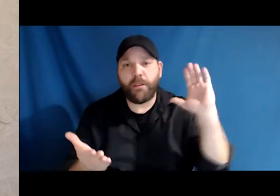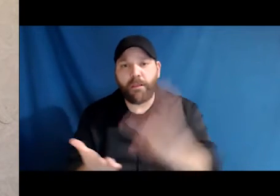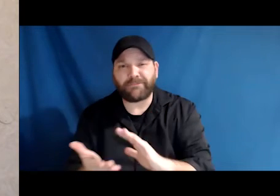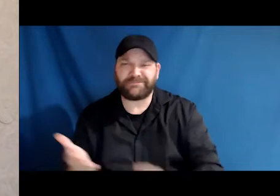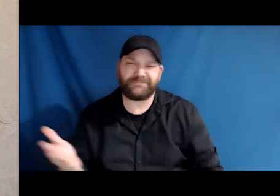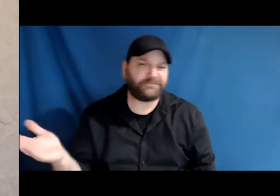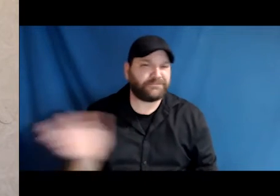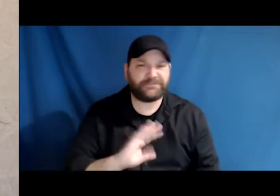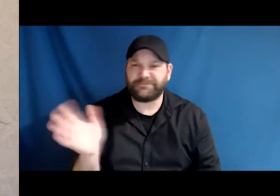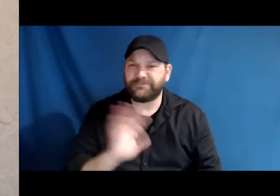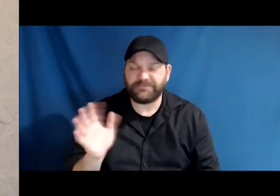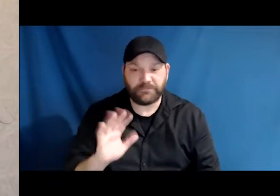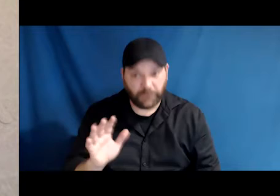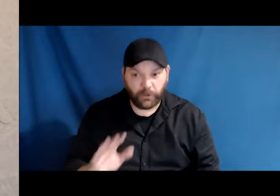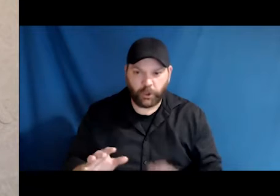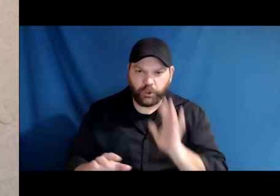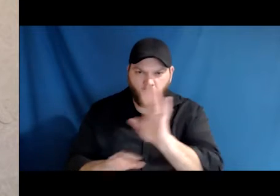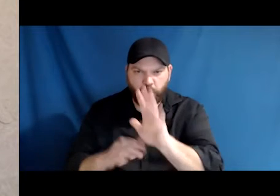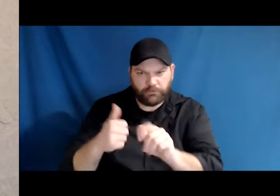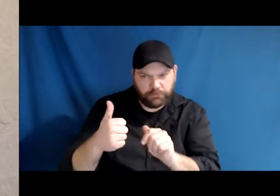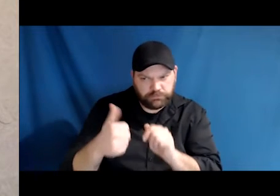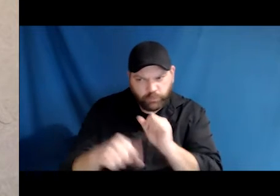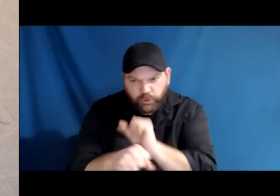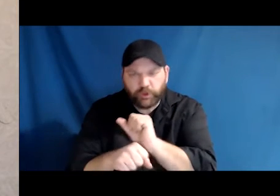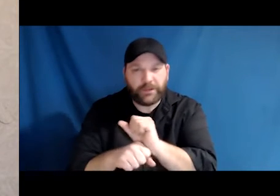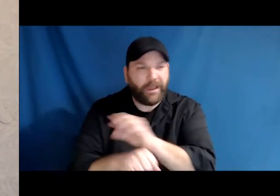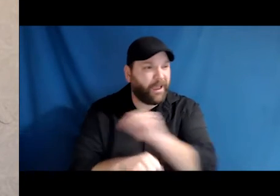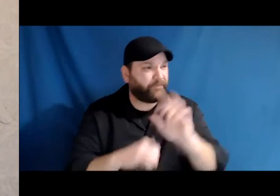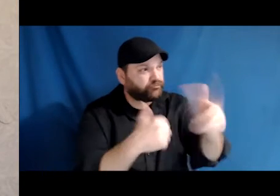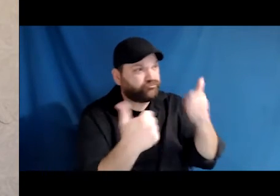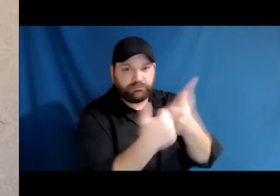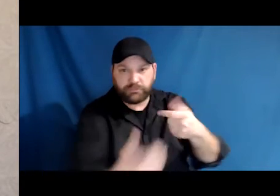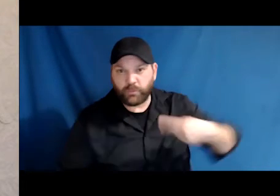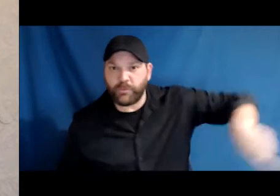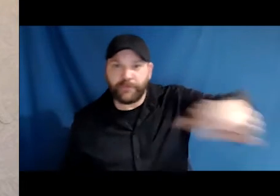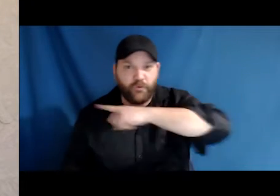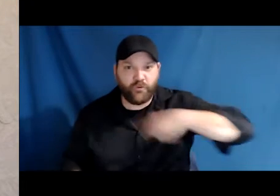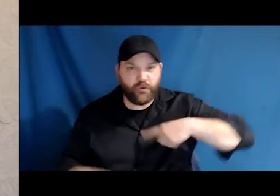past year only makes these awards and recognitions even more extraordinary.